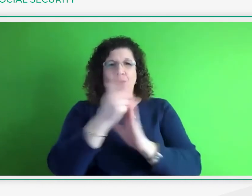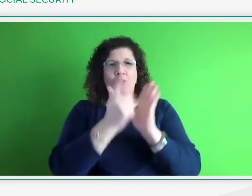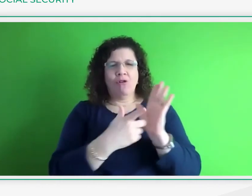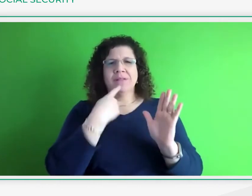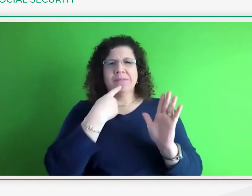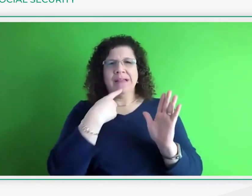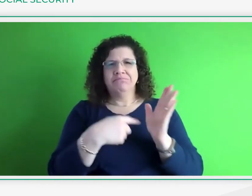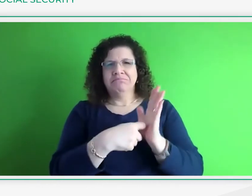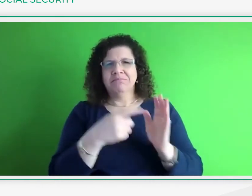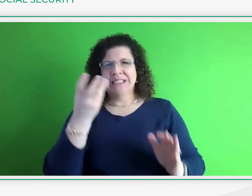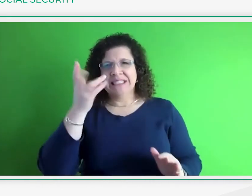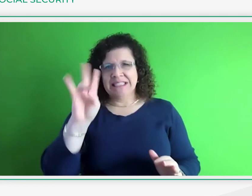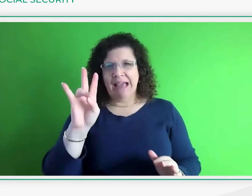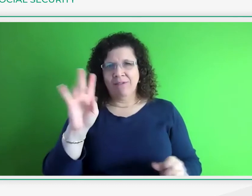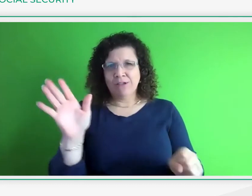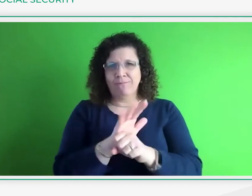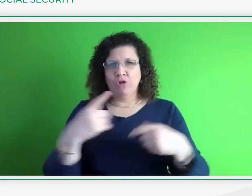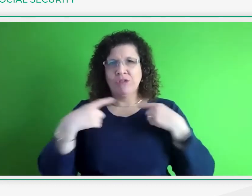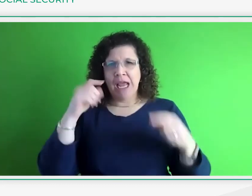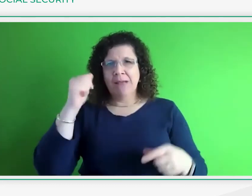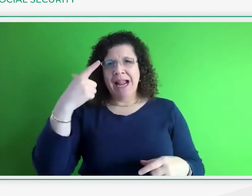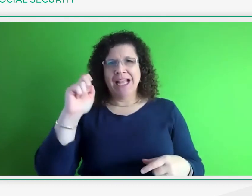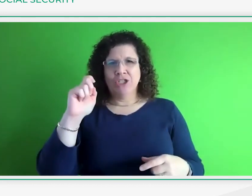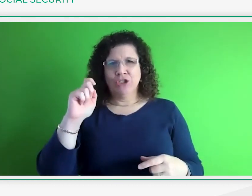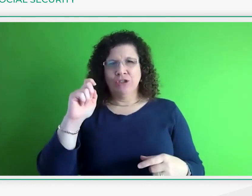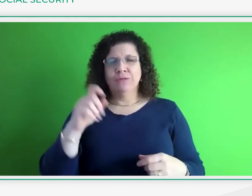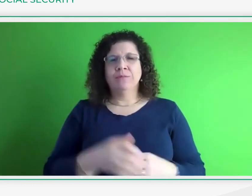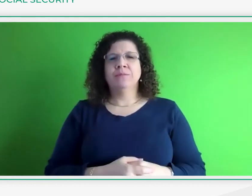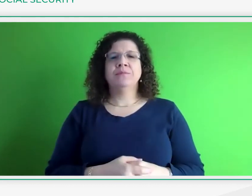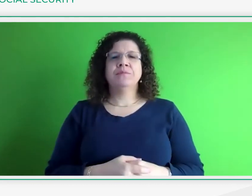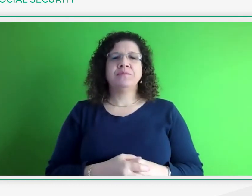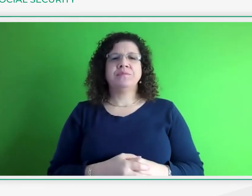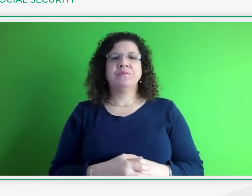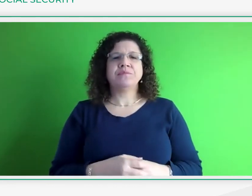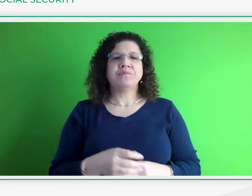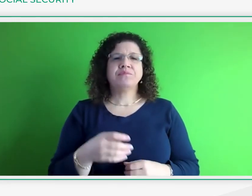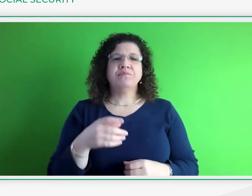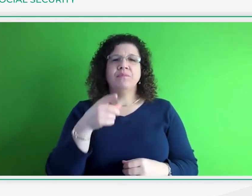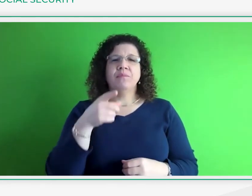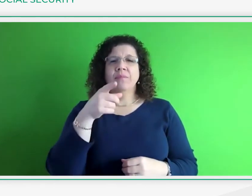But as of now the law says 67 is full retirement age.